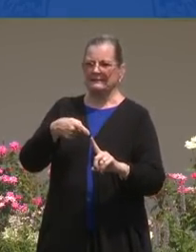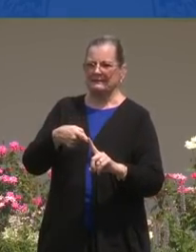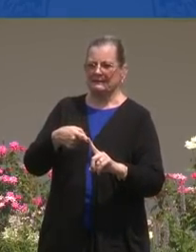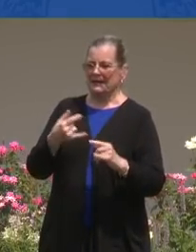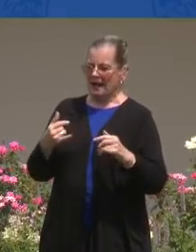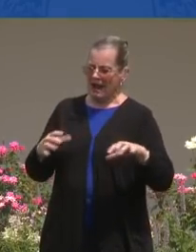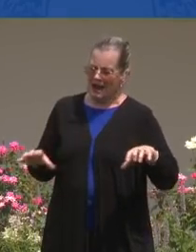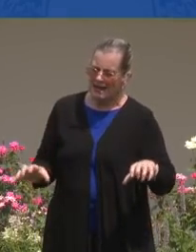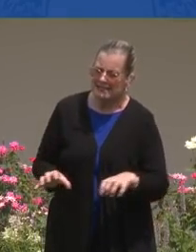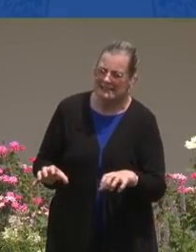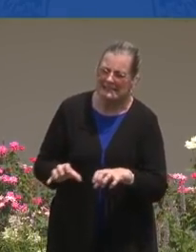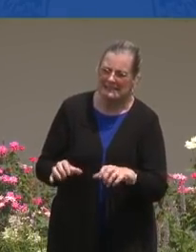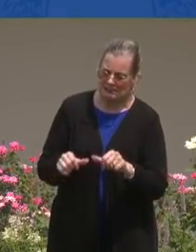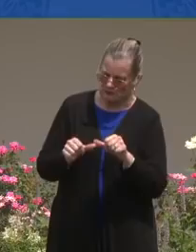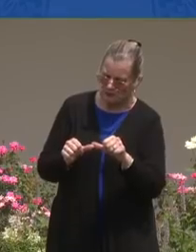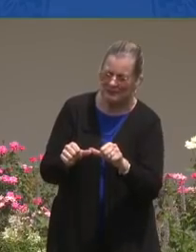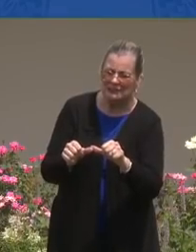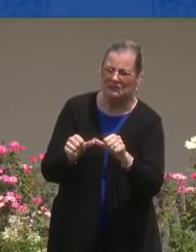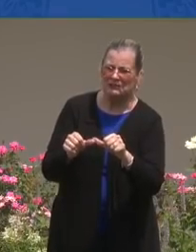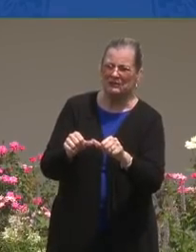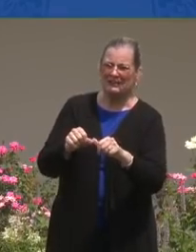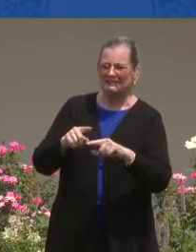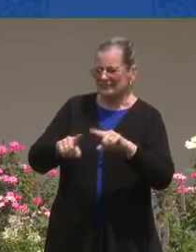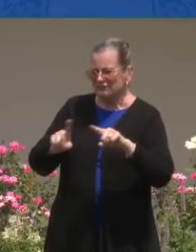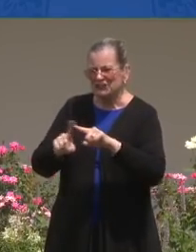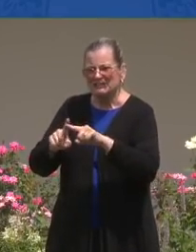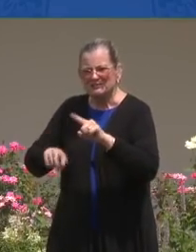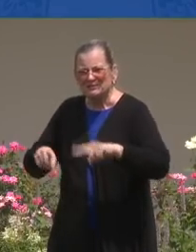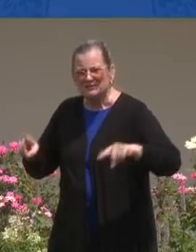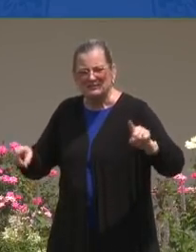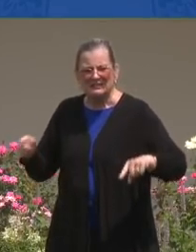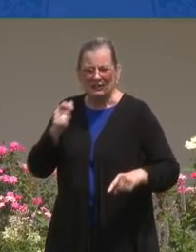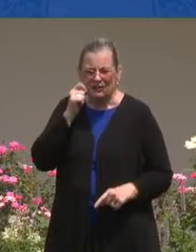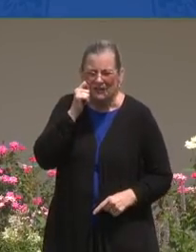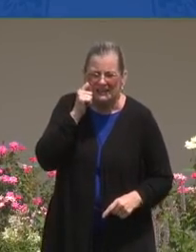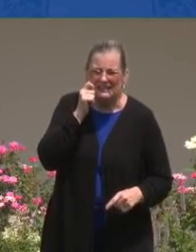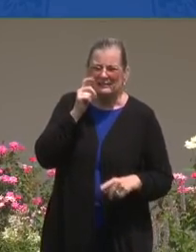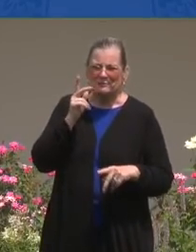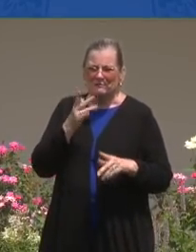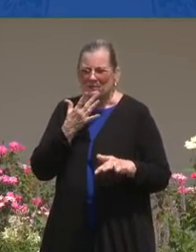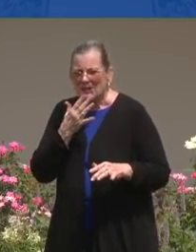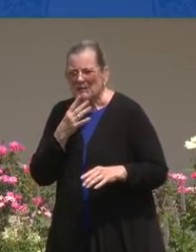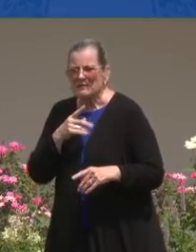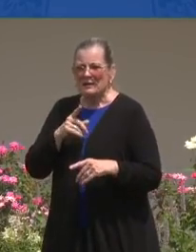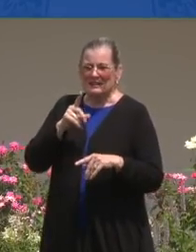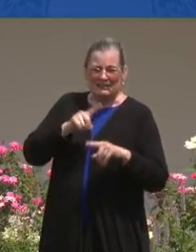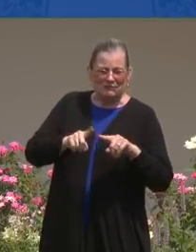beliefs, backgrounds and generations, we're once again making progress together.